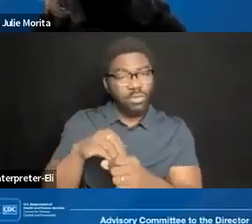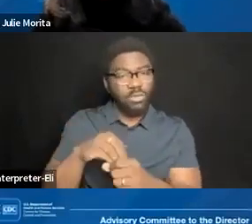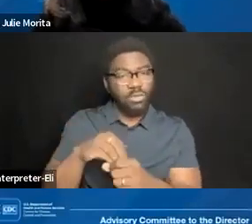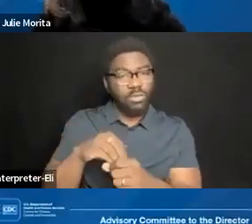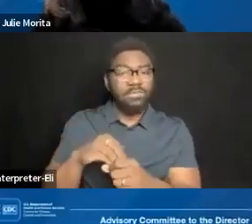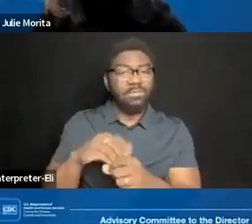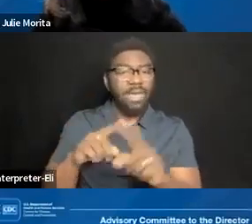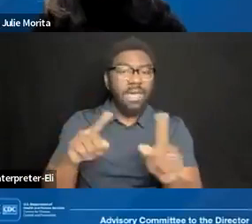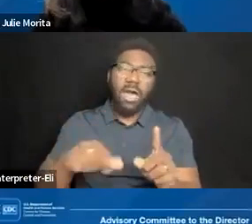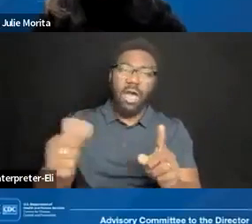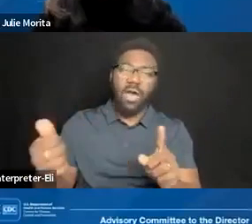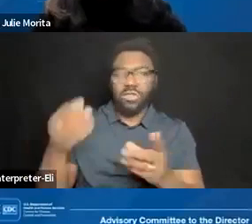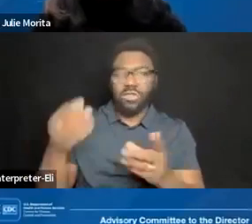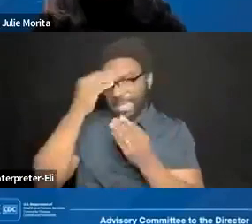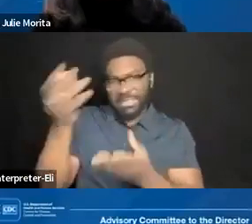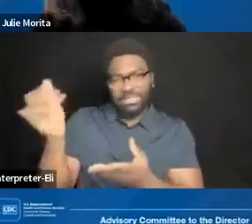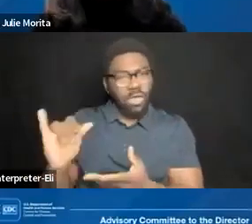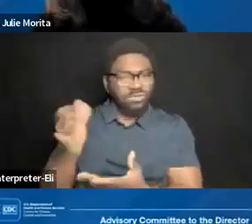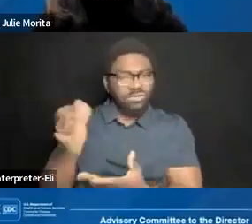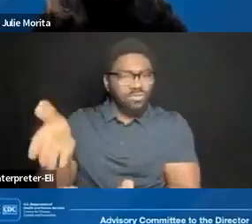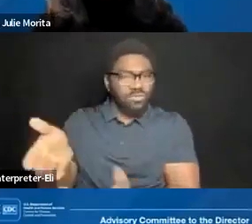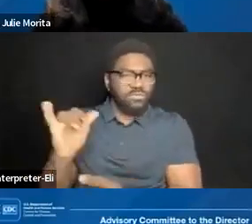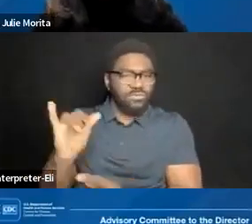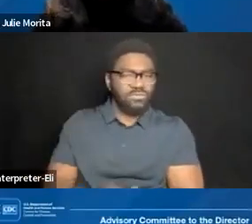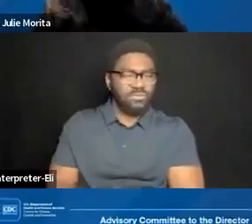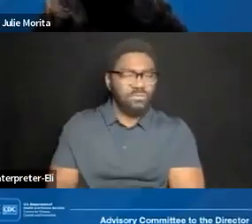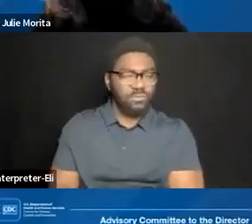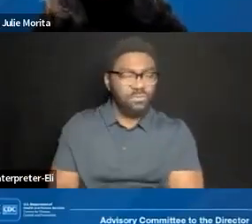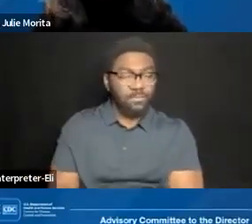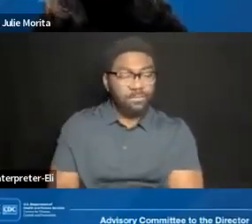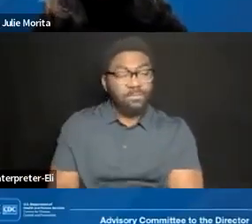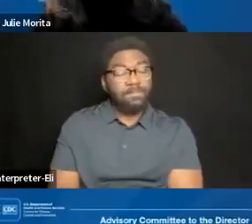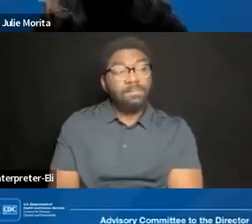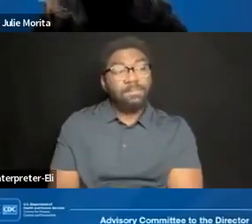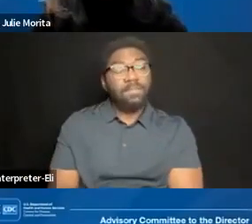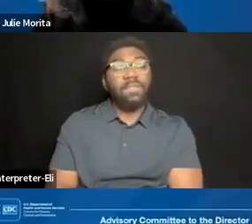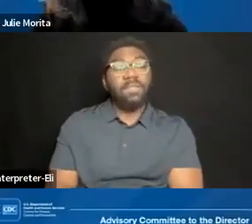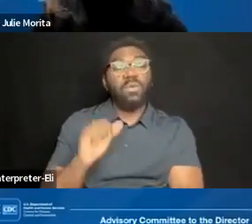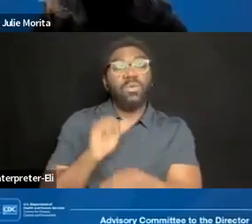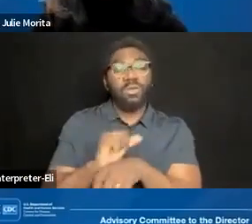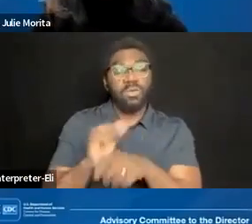As far as the working with the infrastructure of us as office,